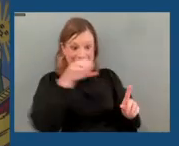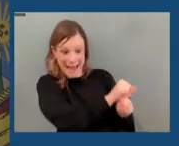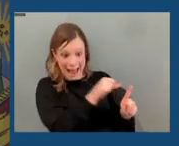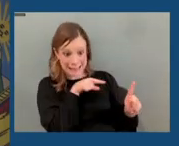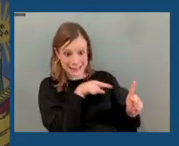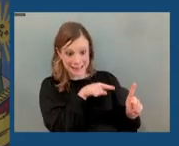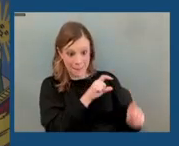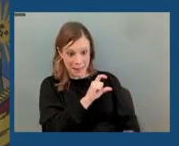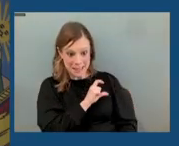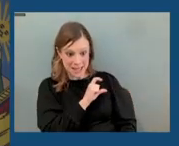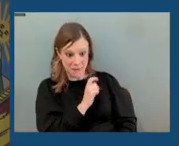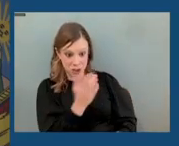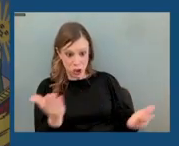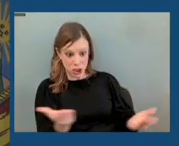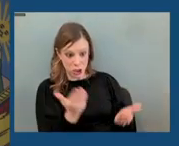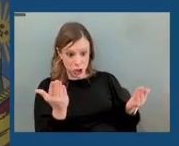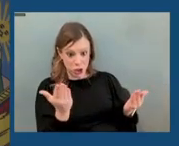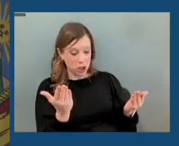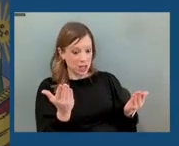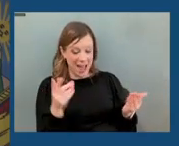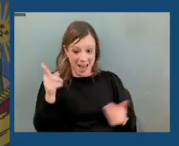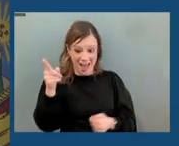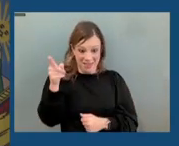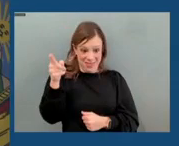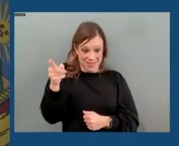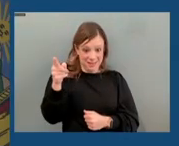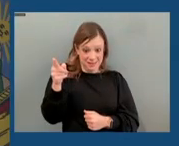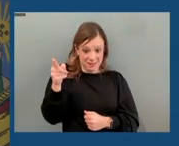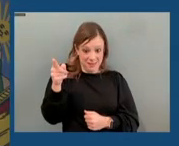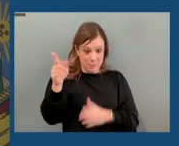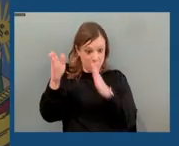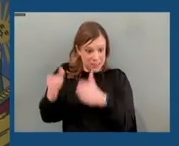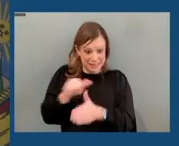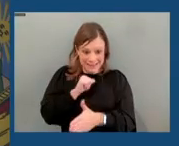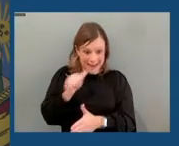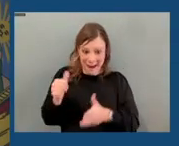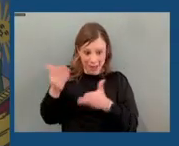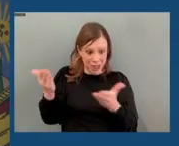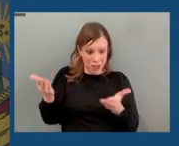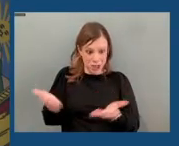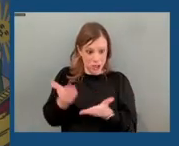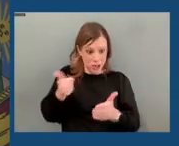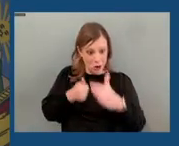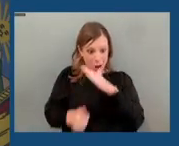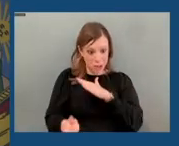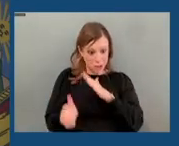um, and they're not, you know, they've not processed, they're not here legally. Definitely worth checking into.